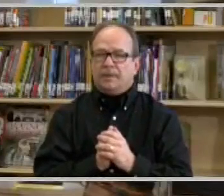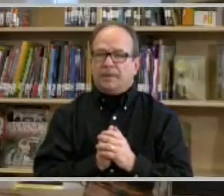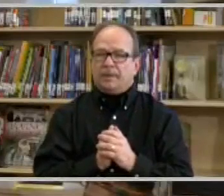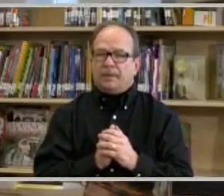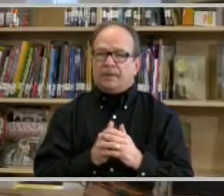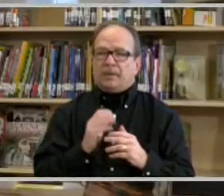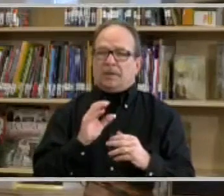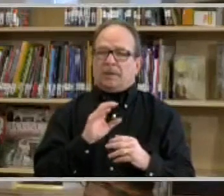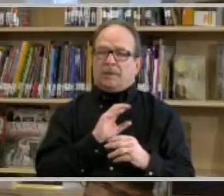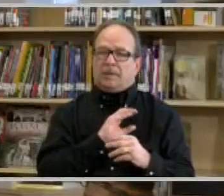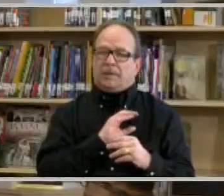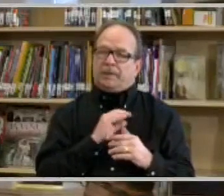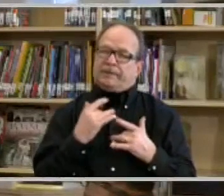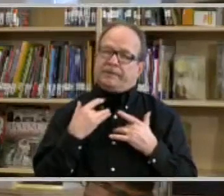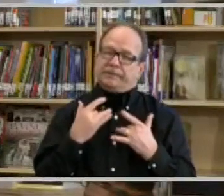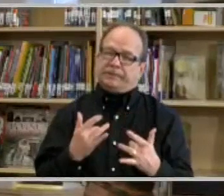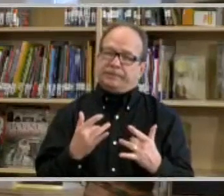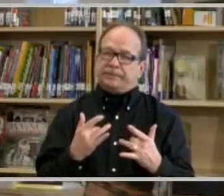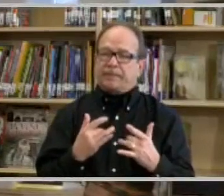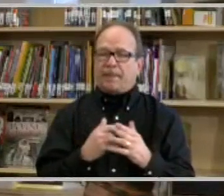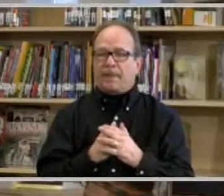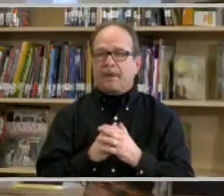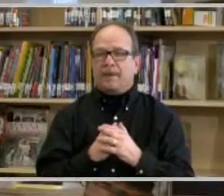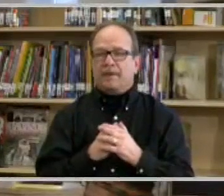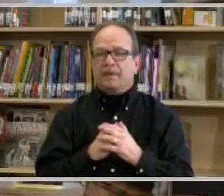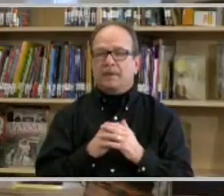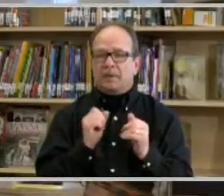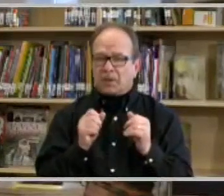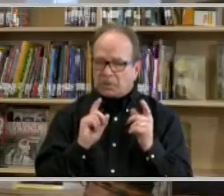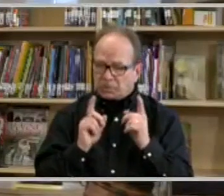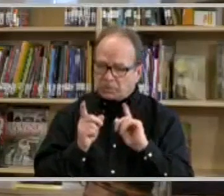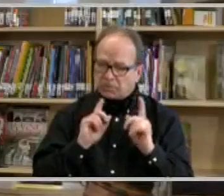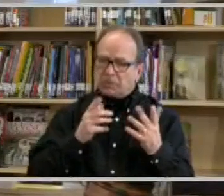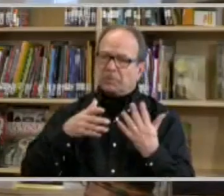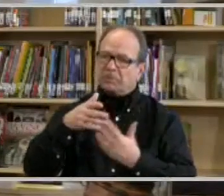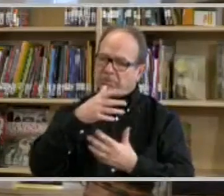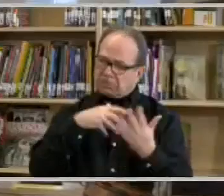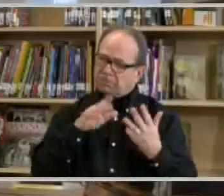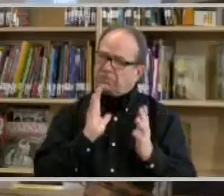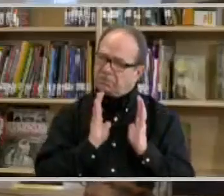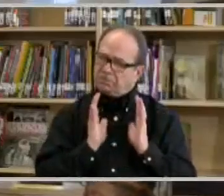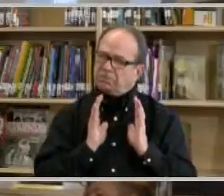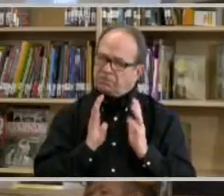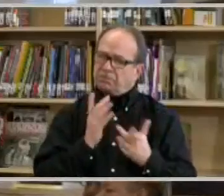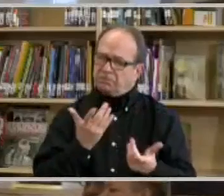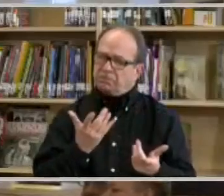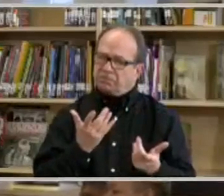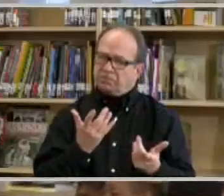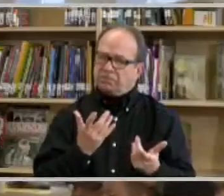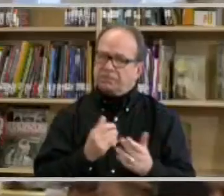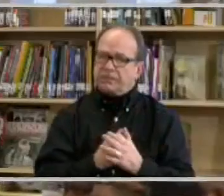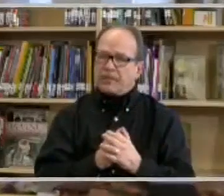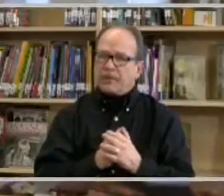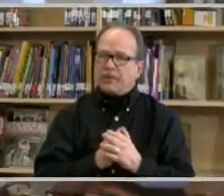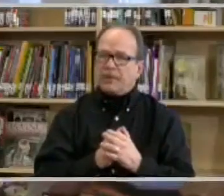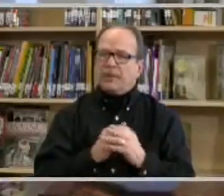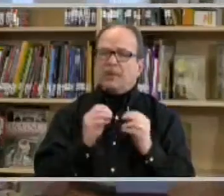NEIGHBORHOOD. AND I THINK THEY ARE MORE PRONE TO THE ABLE TO TALK AND